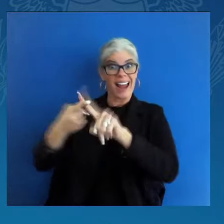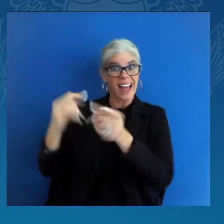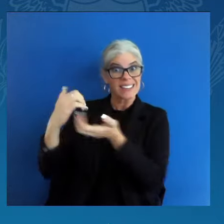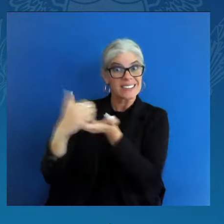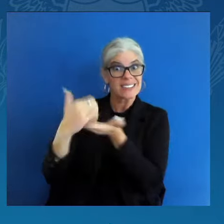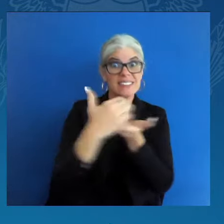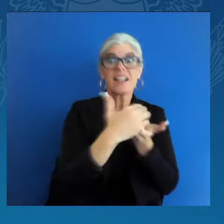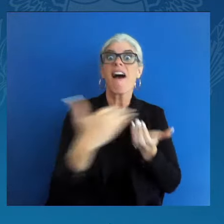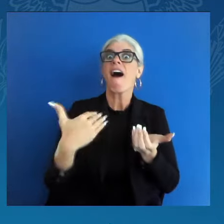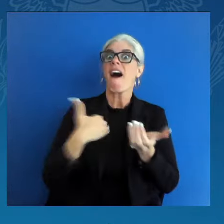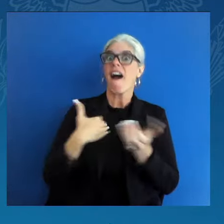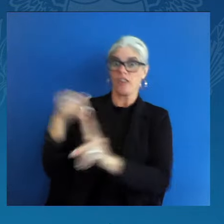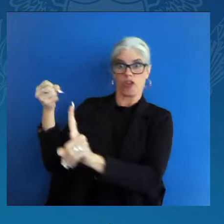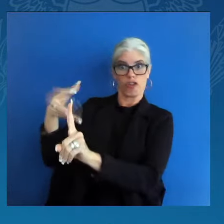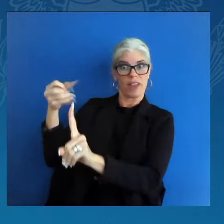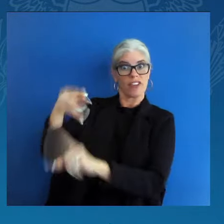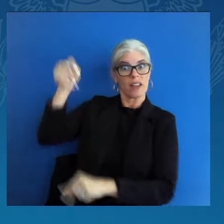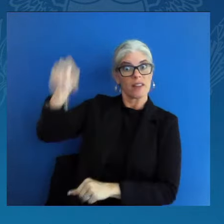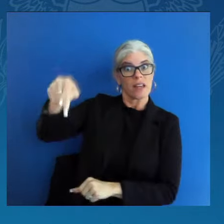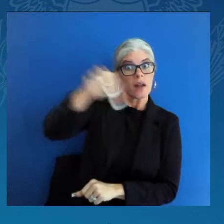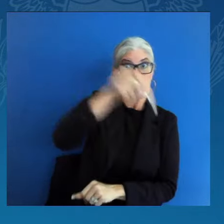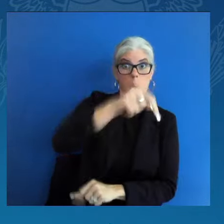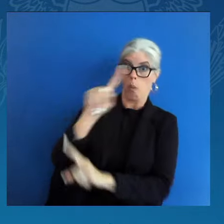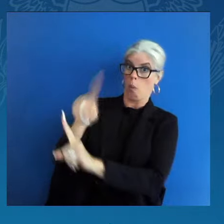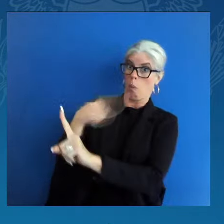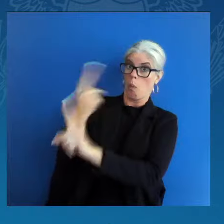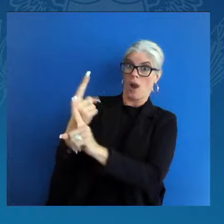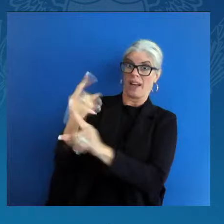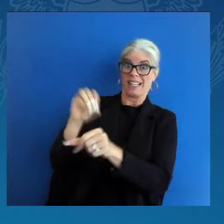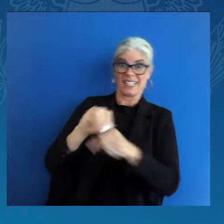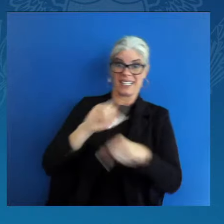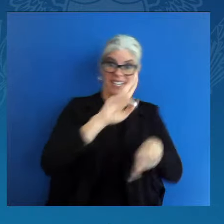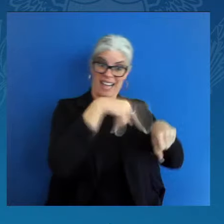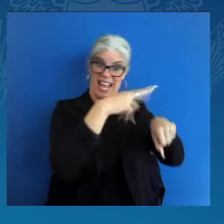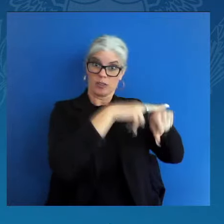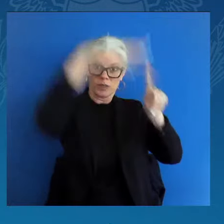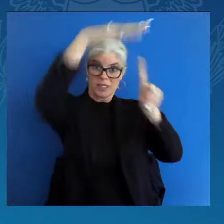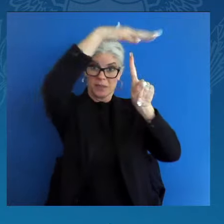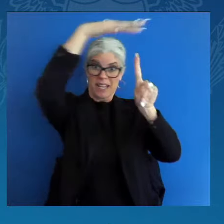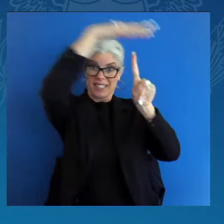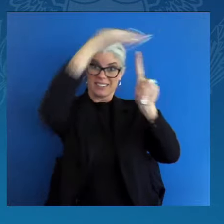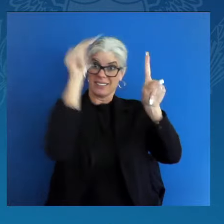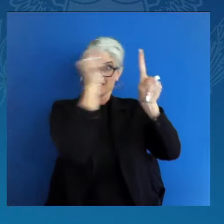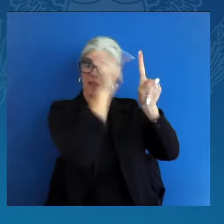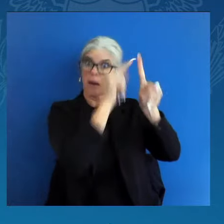but also to commercial systems and understanding those threats, building resilience,